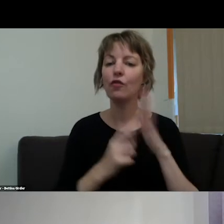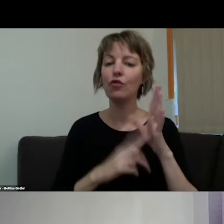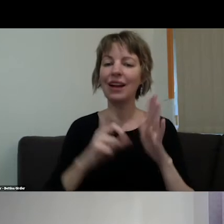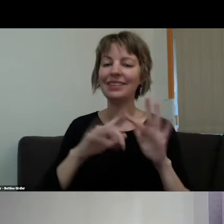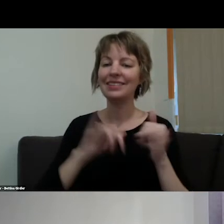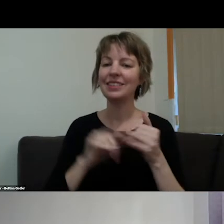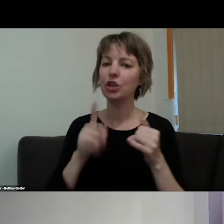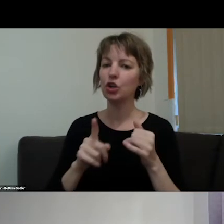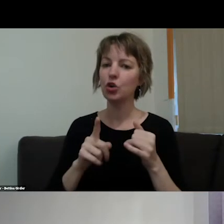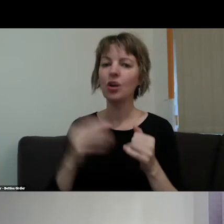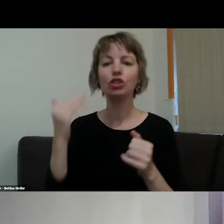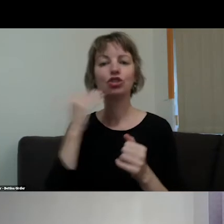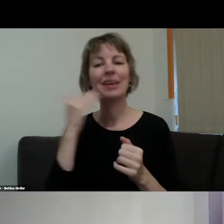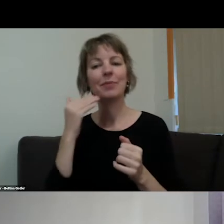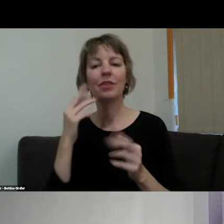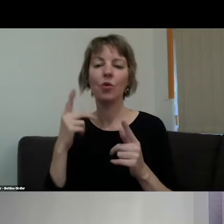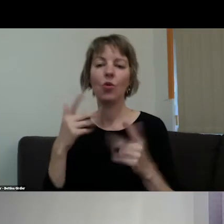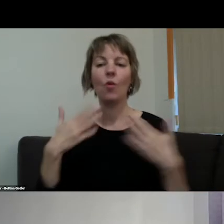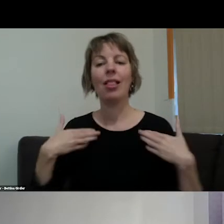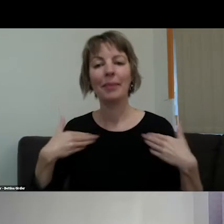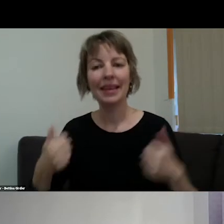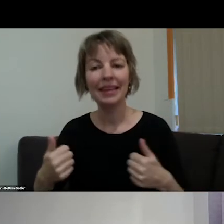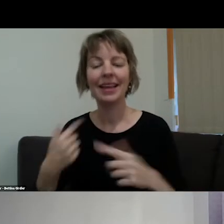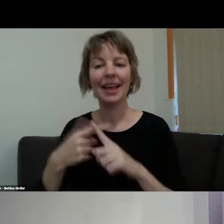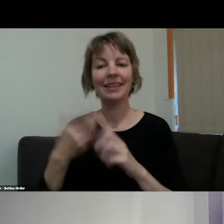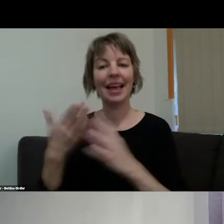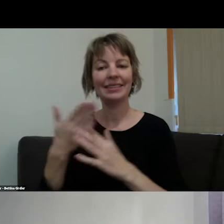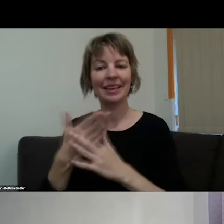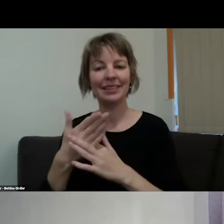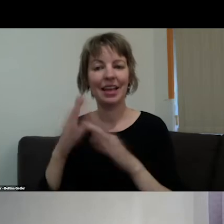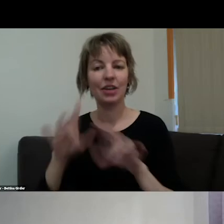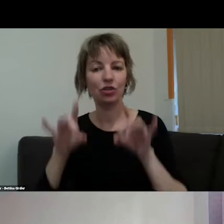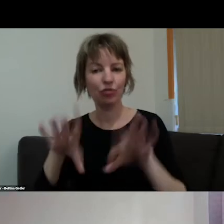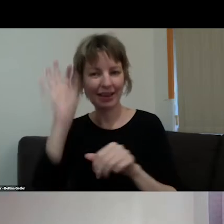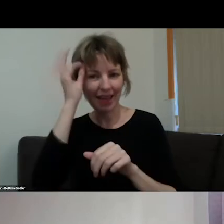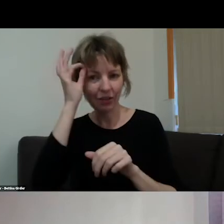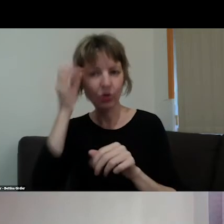at the Australia Council as well as overseeing some of the leadership programs. Can you talk a bit about your experience France the arts